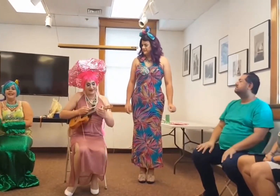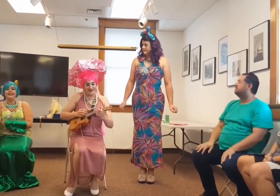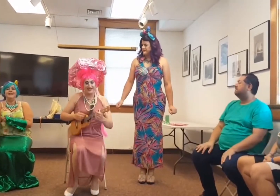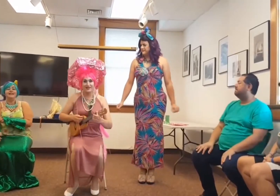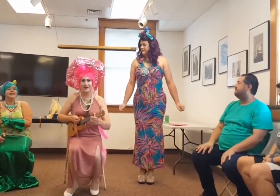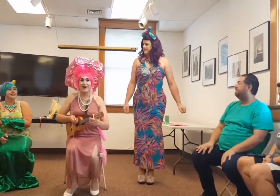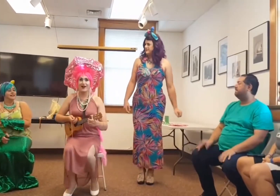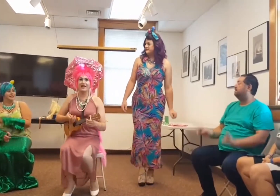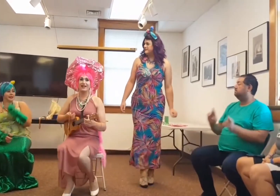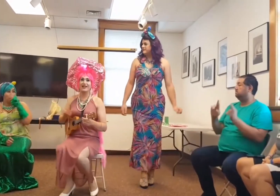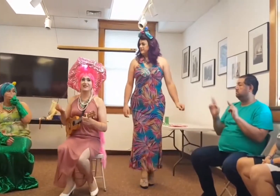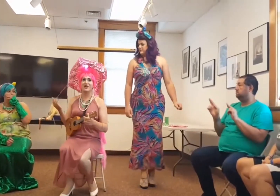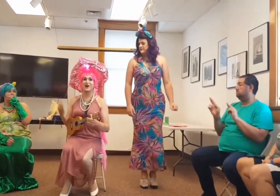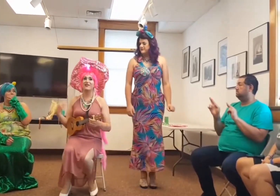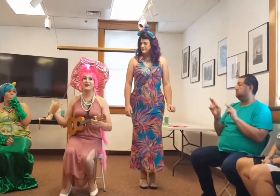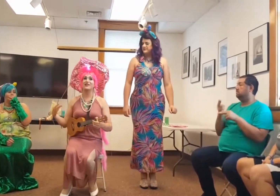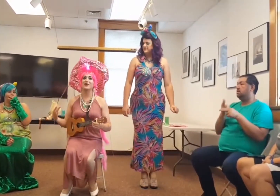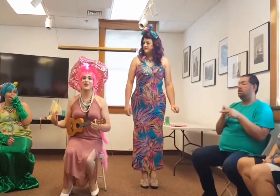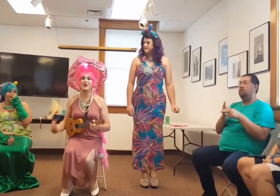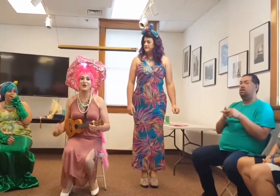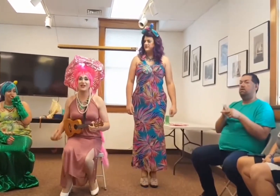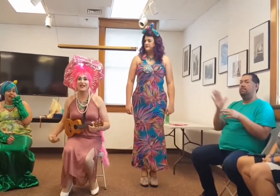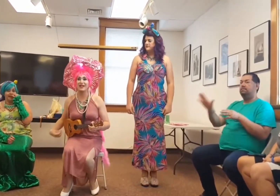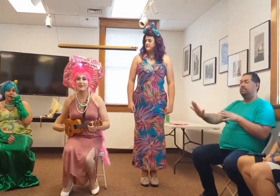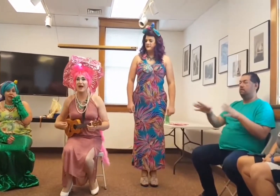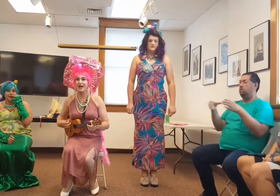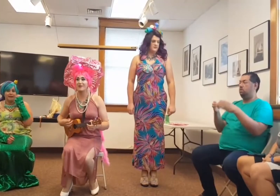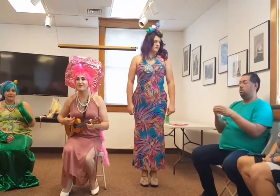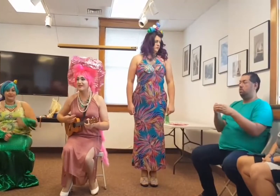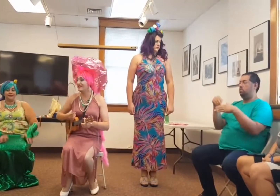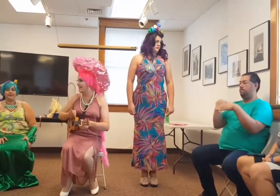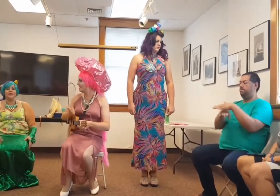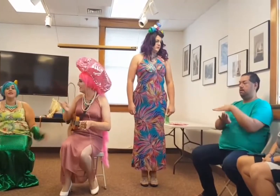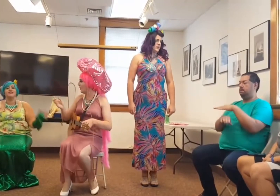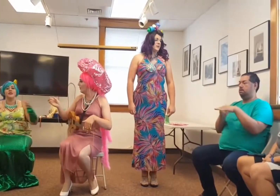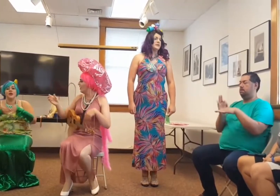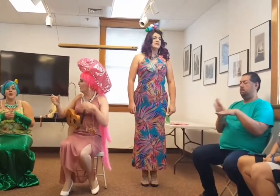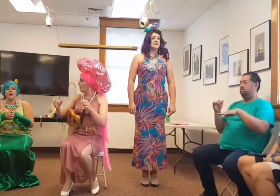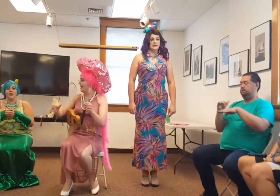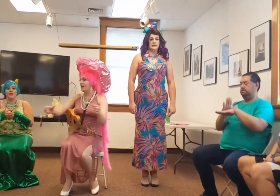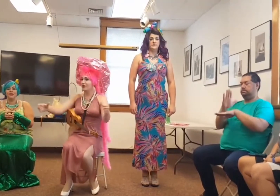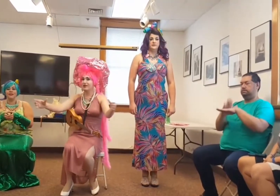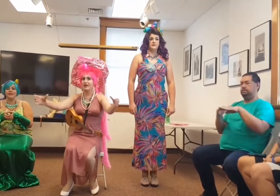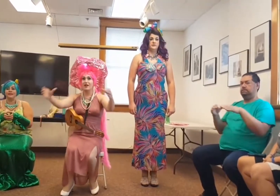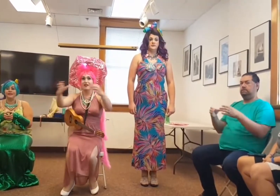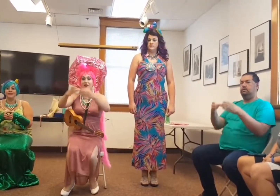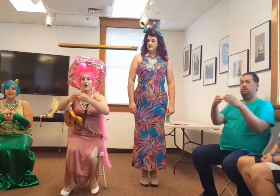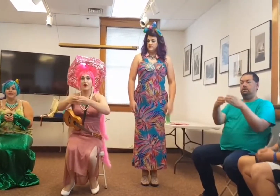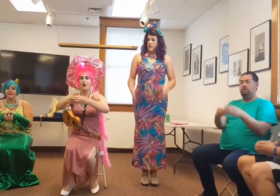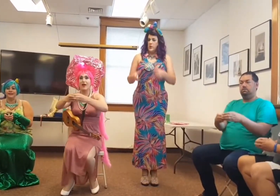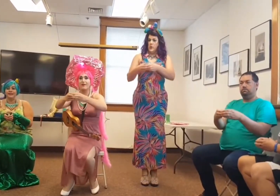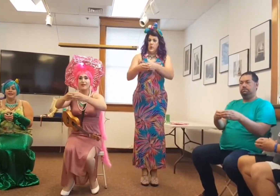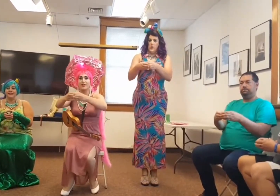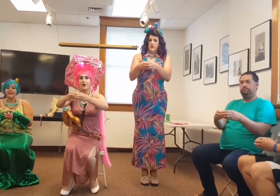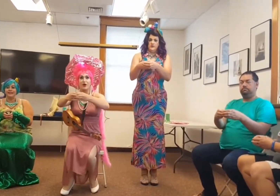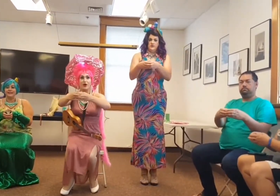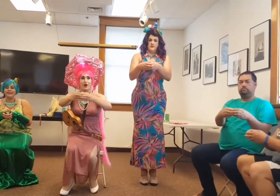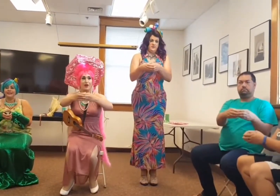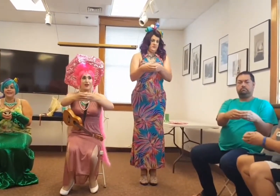This song is called: There's a hole in the bottom of the sea. So we gotta learn "hole." Everyone do "hole."